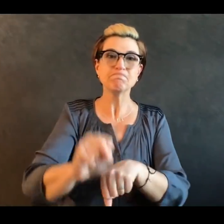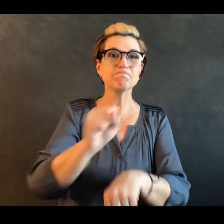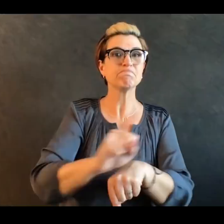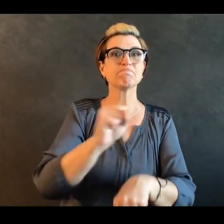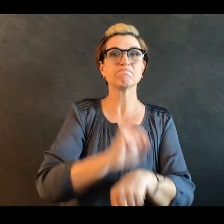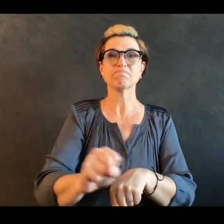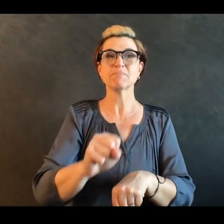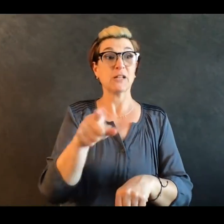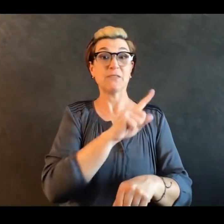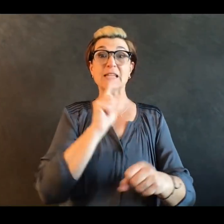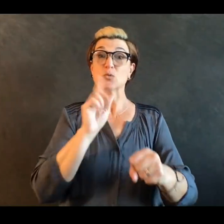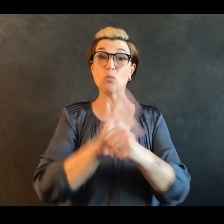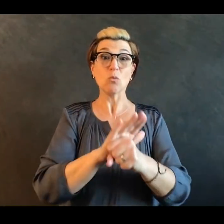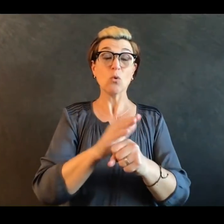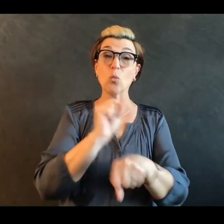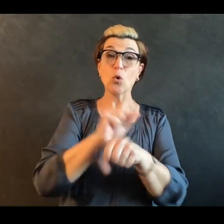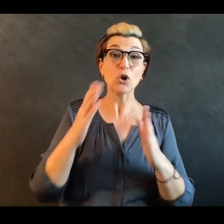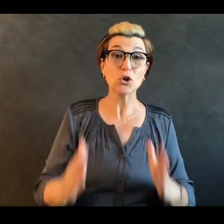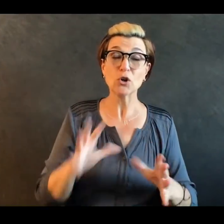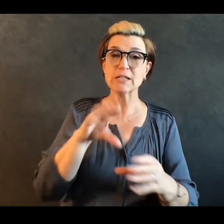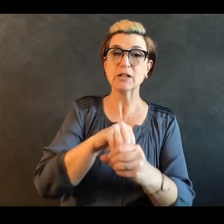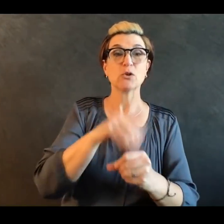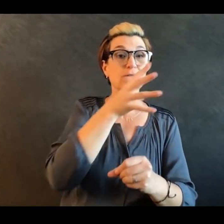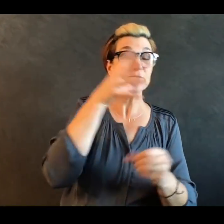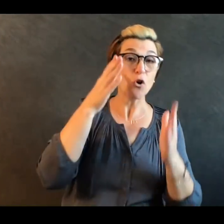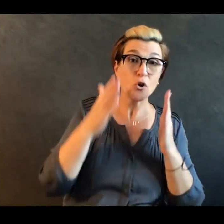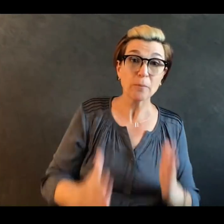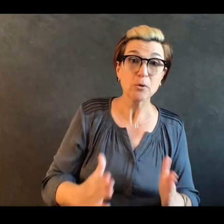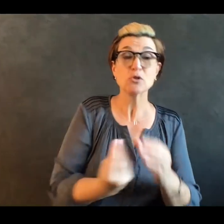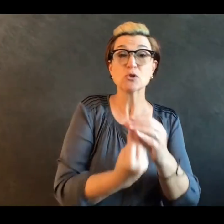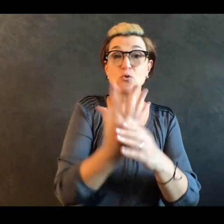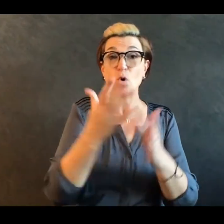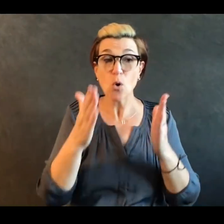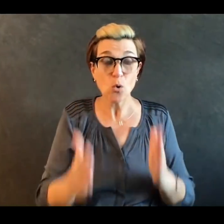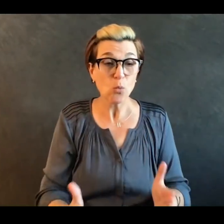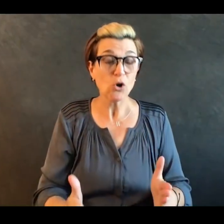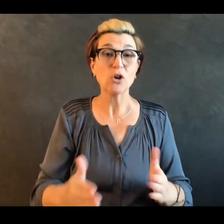workers include obviously farmers and producers but also processors truckers